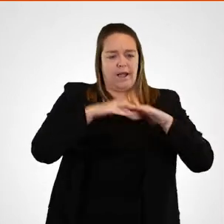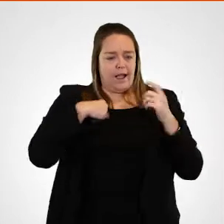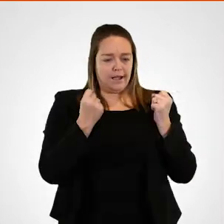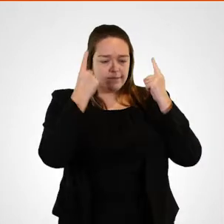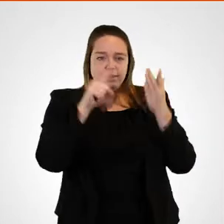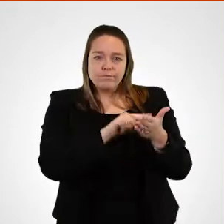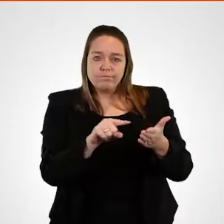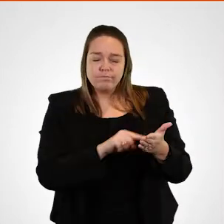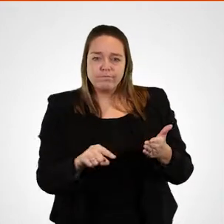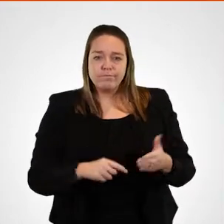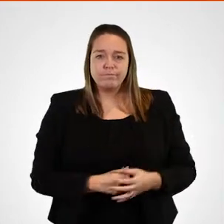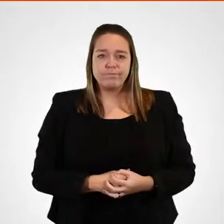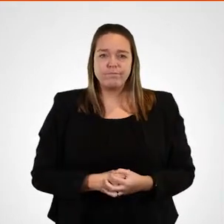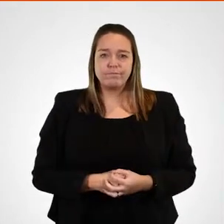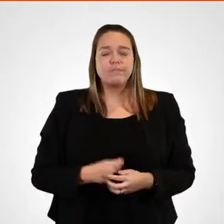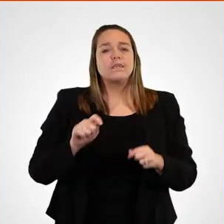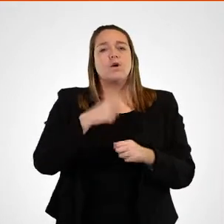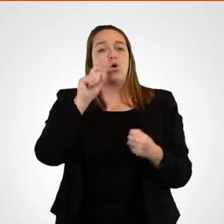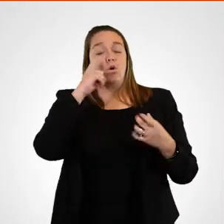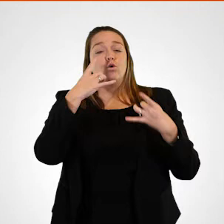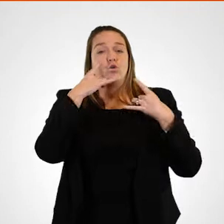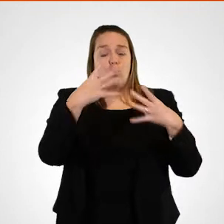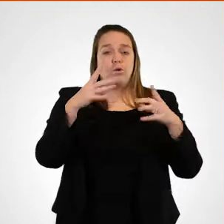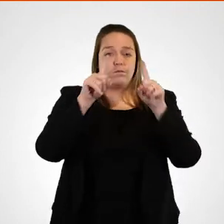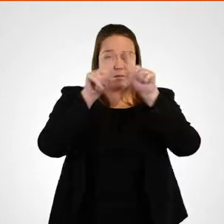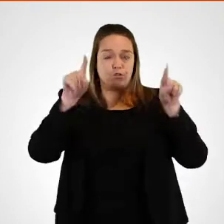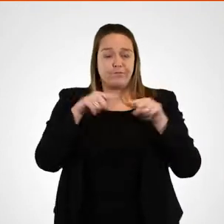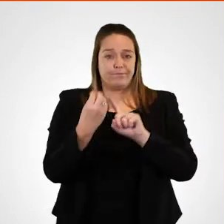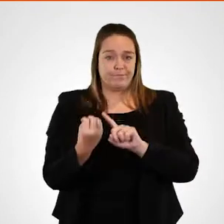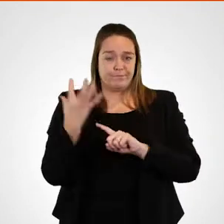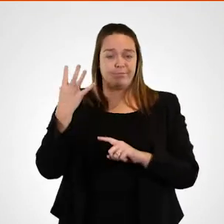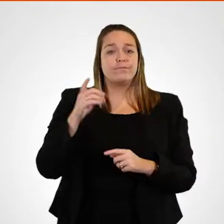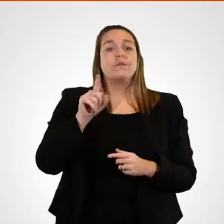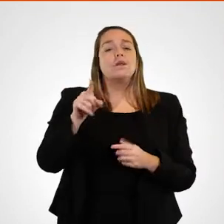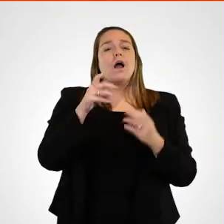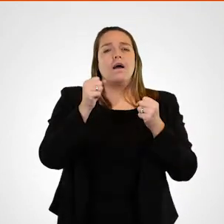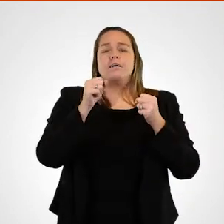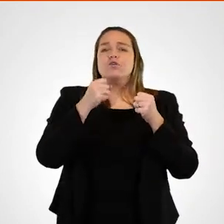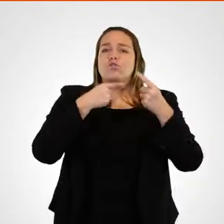I have a little diagram here that talks about the reading process and it brings it down into before reading,